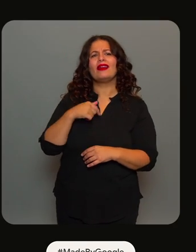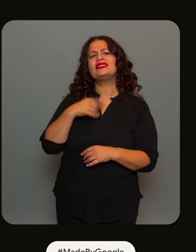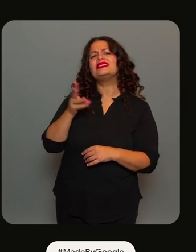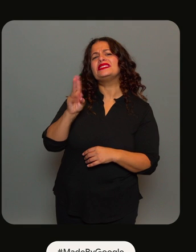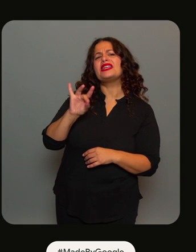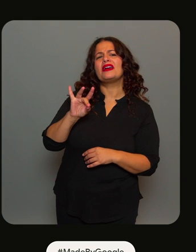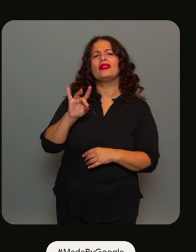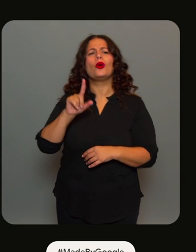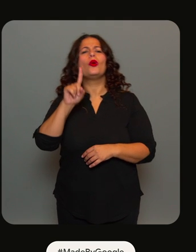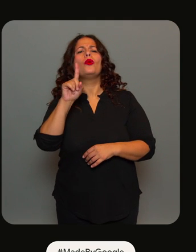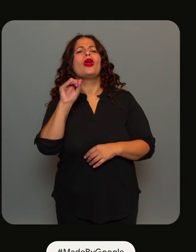69.